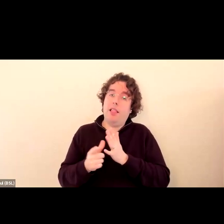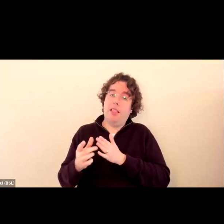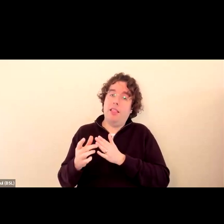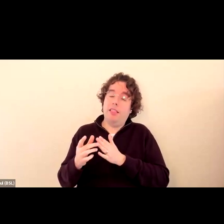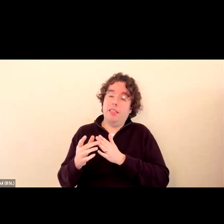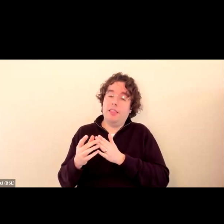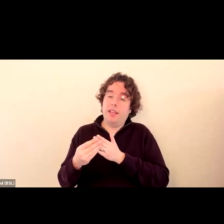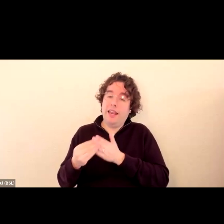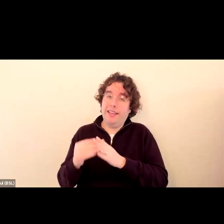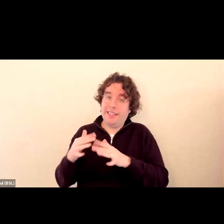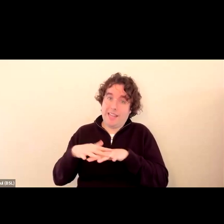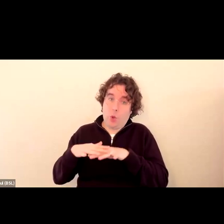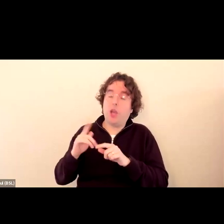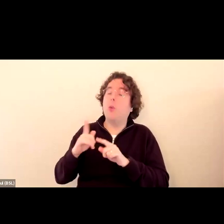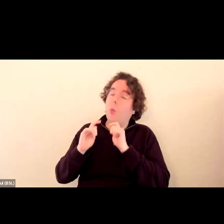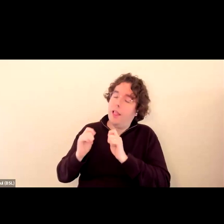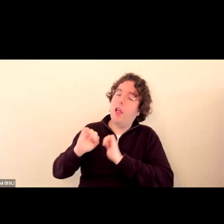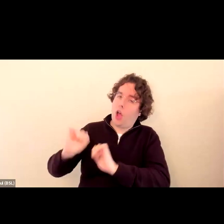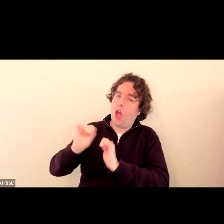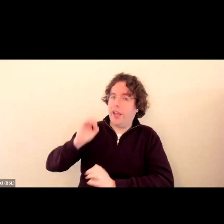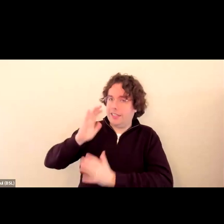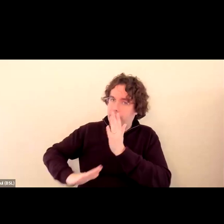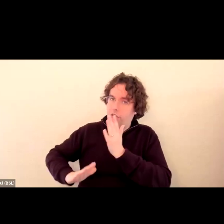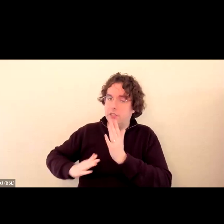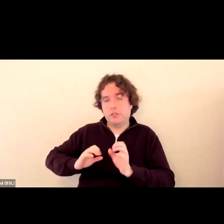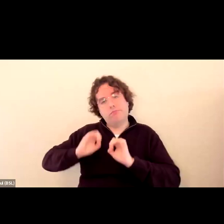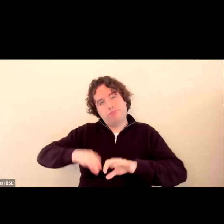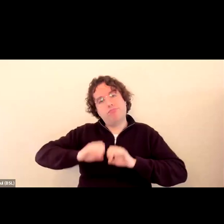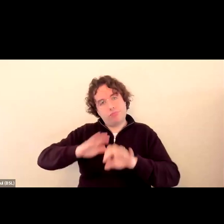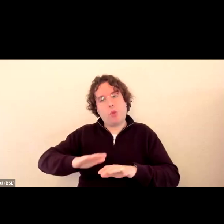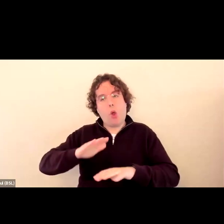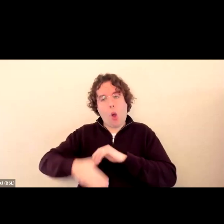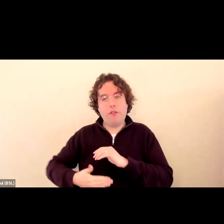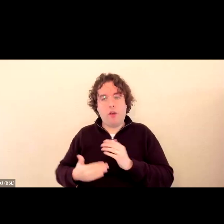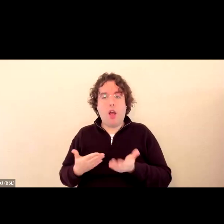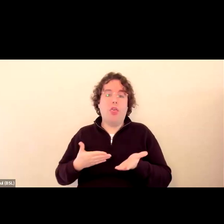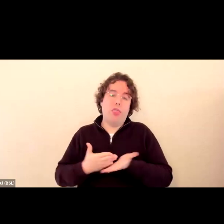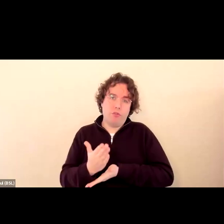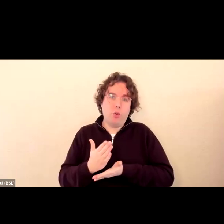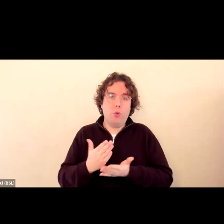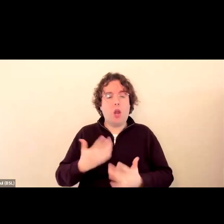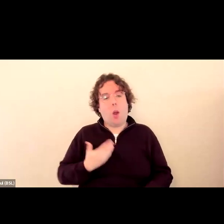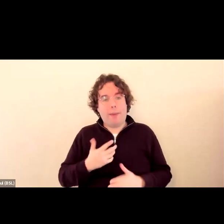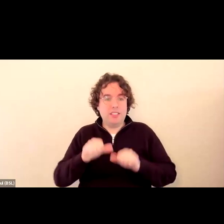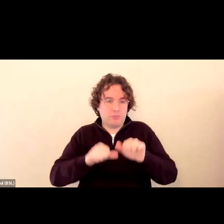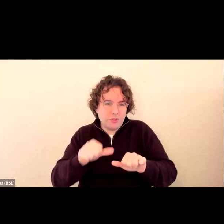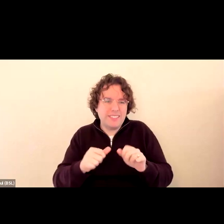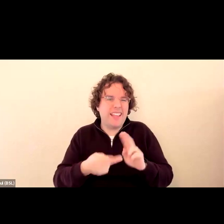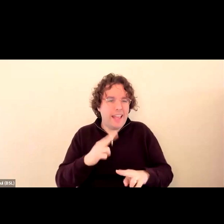has... is gonna share her own experiences of going through a complaints process and kind of some tips for when, if you need to take